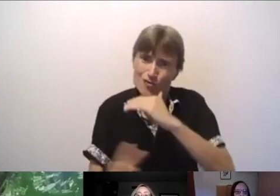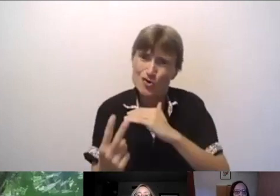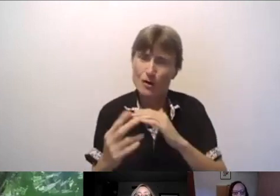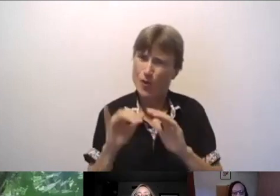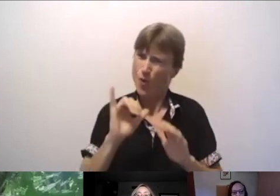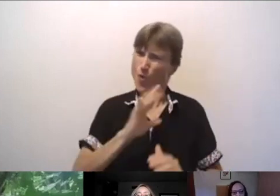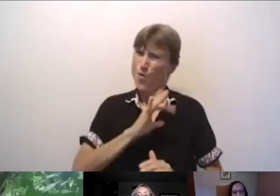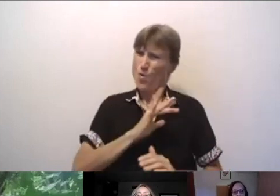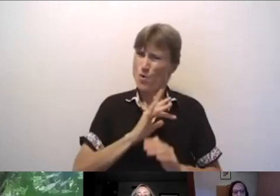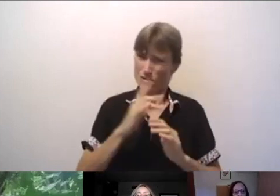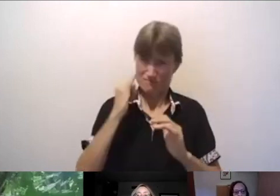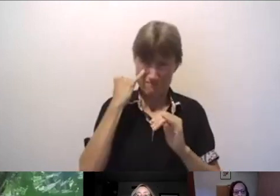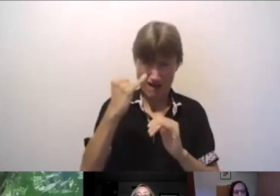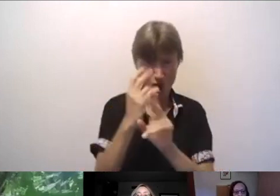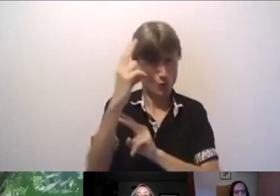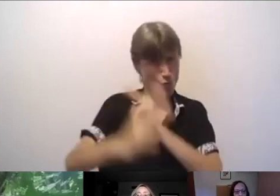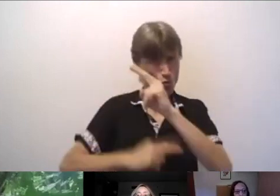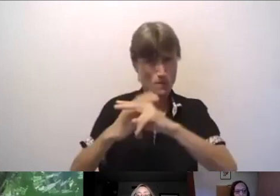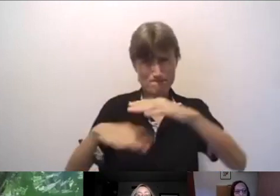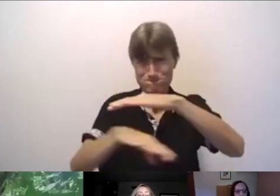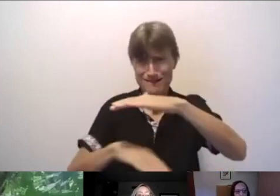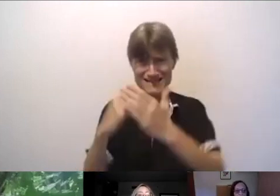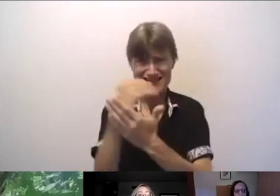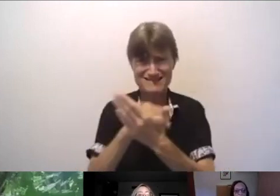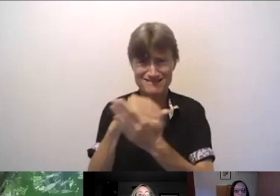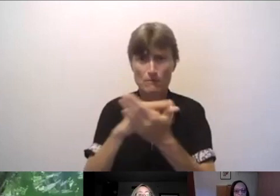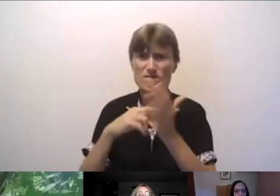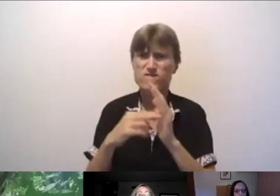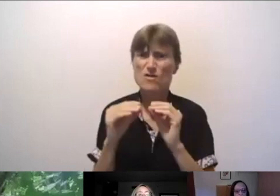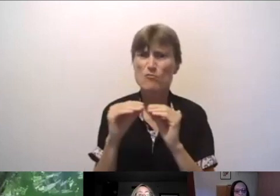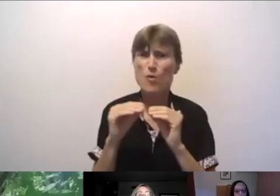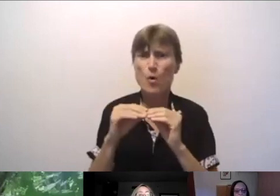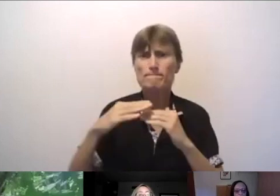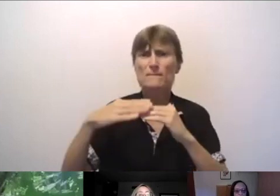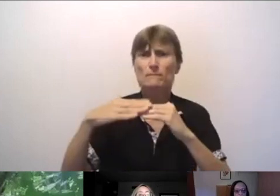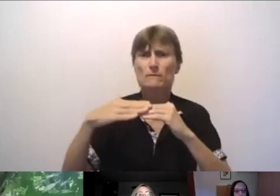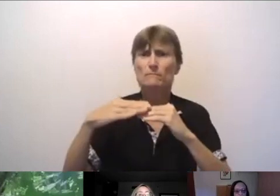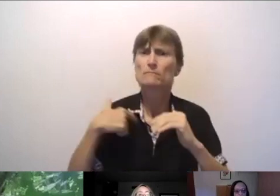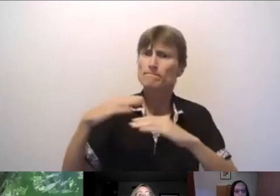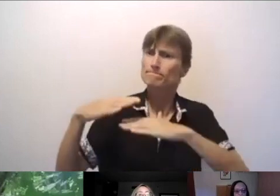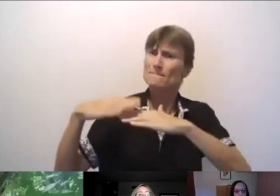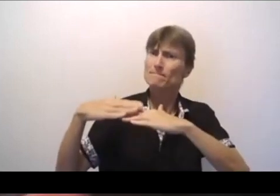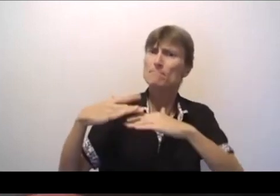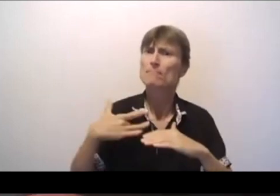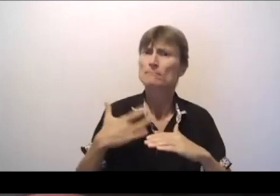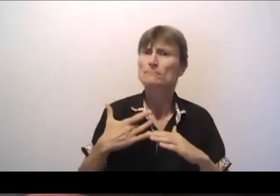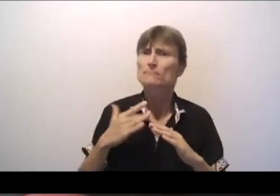is that idea that the safety net is the starting point not the end of jumping through a million hoops